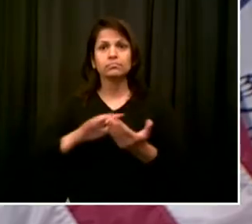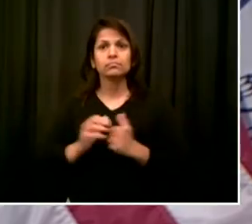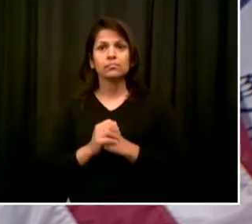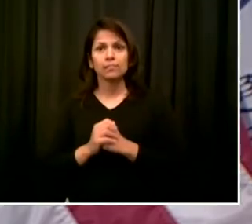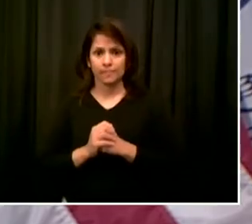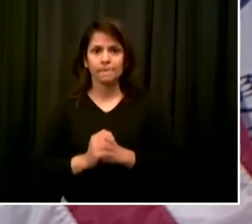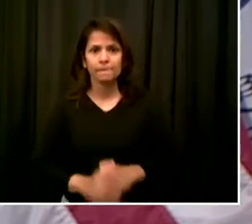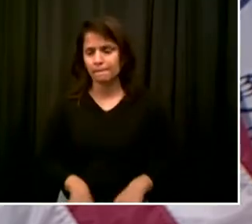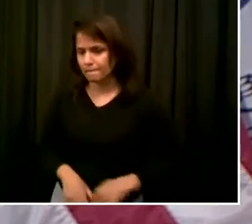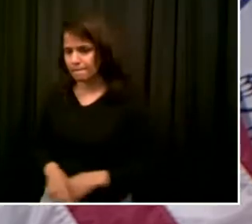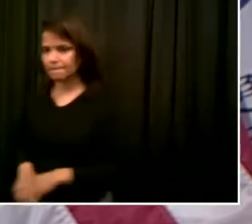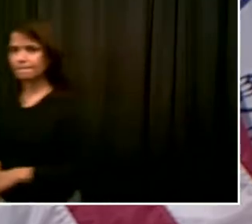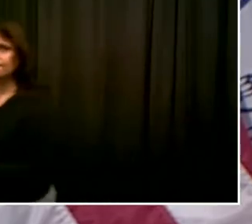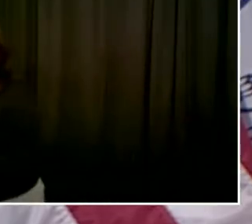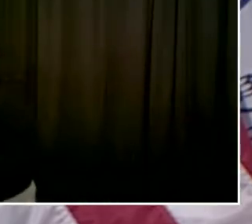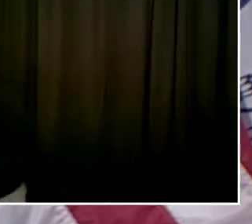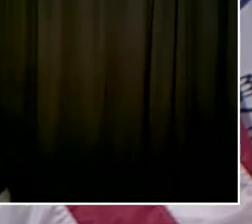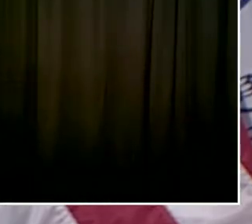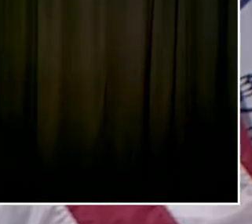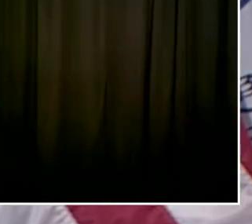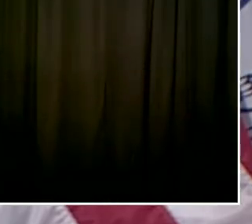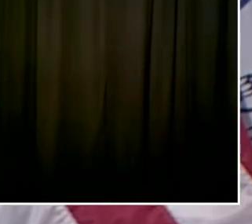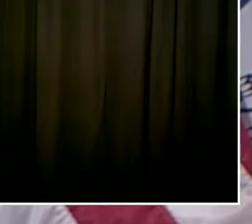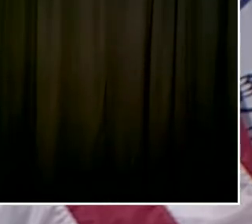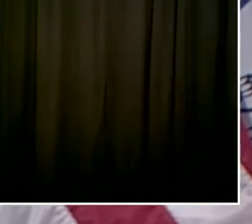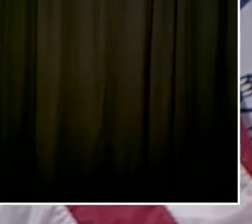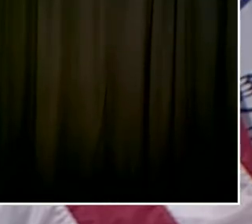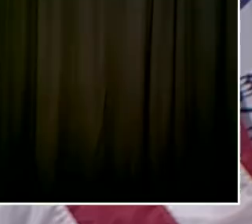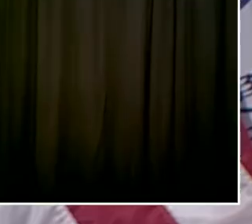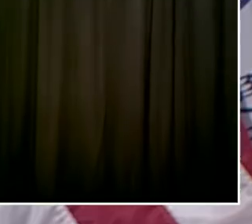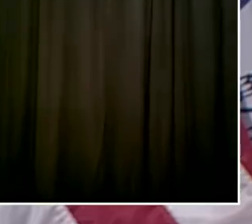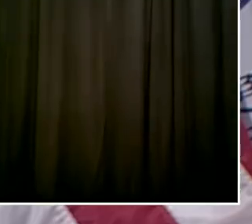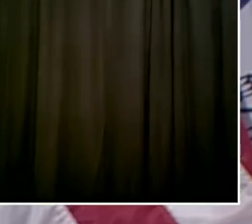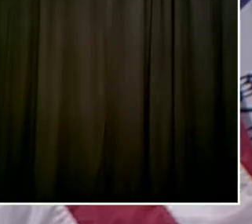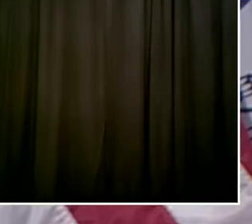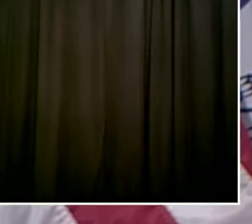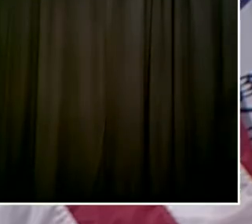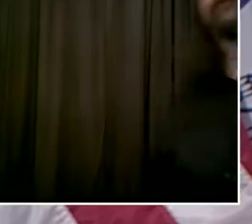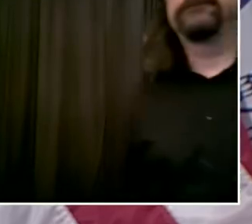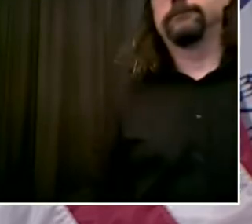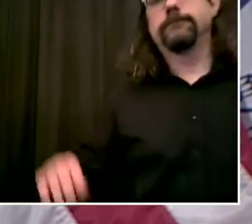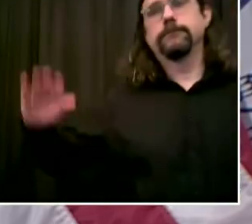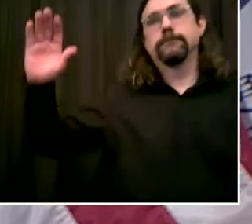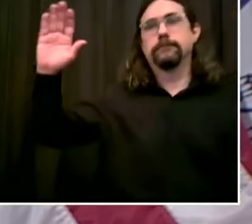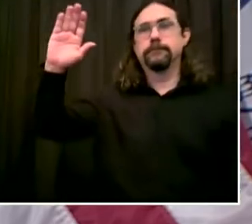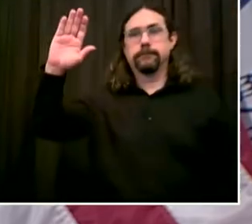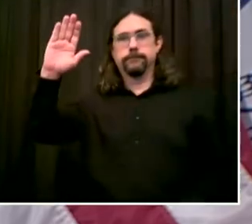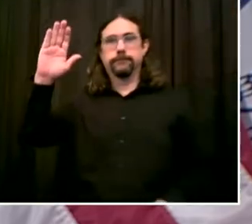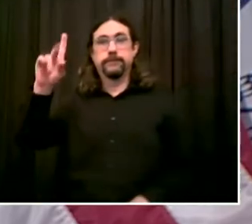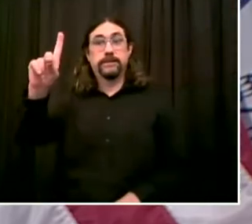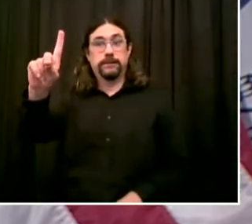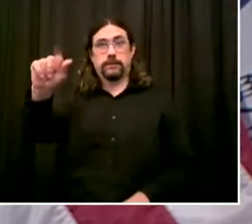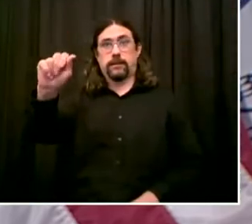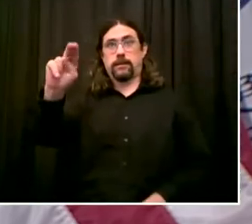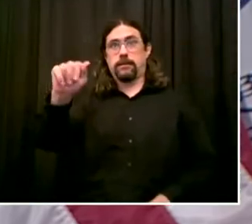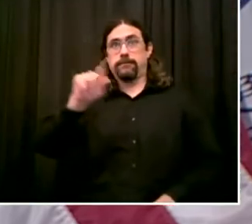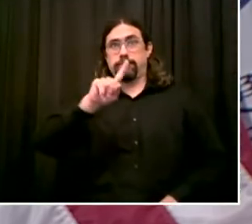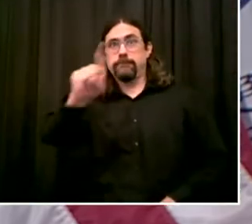TIMES.